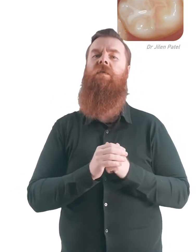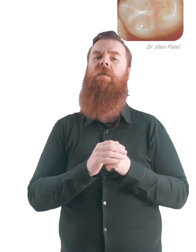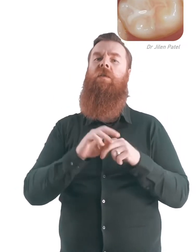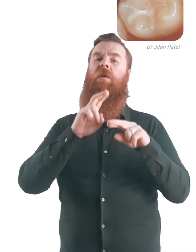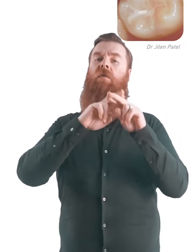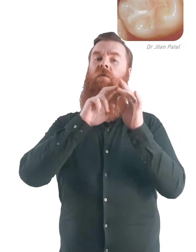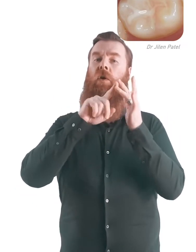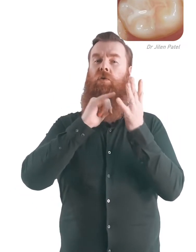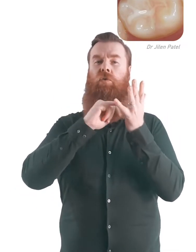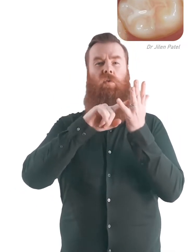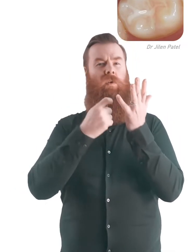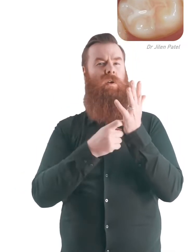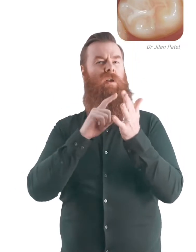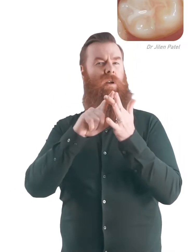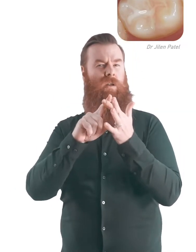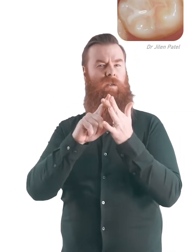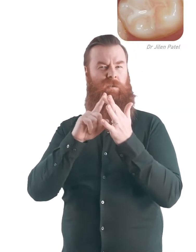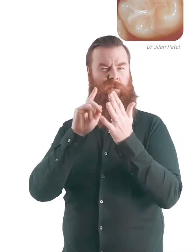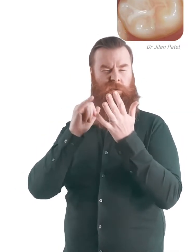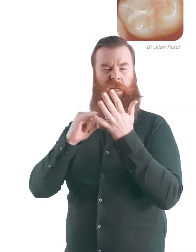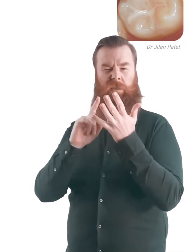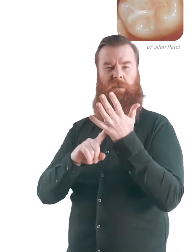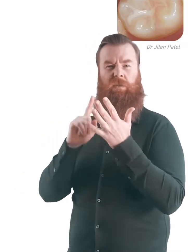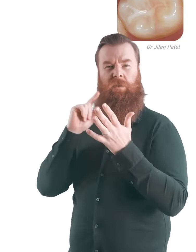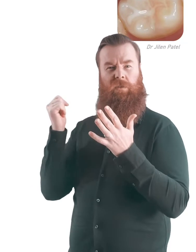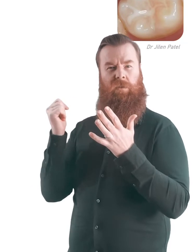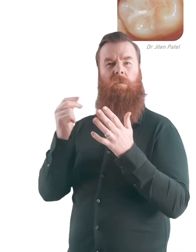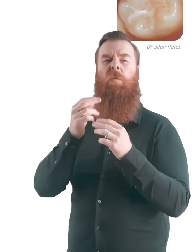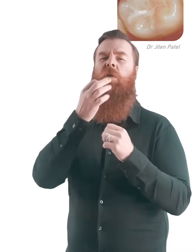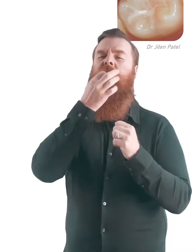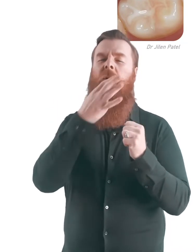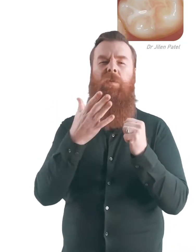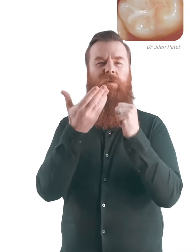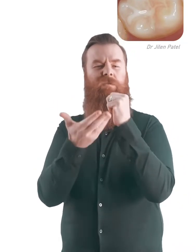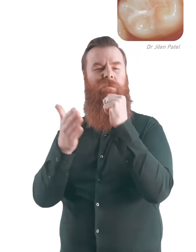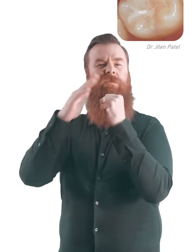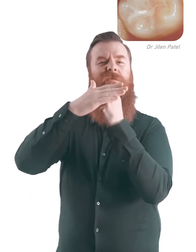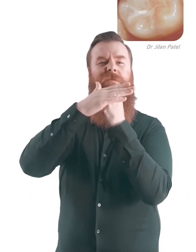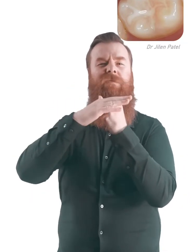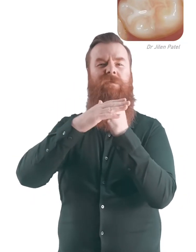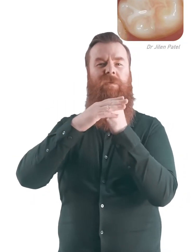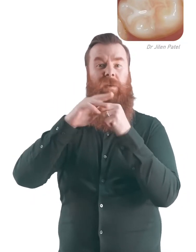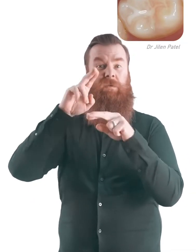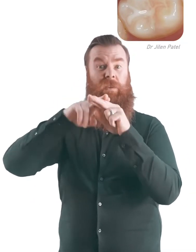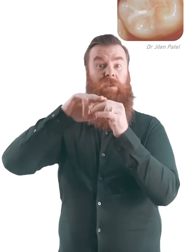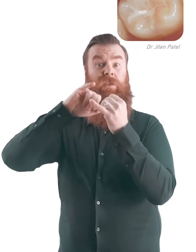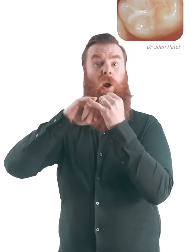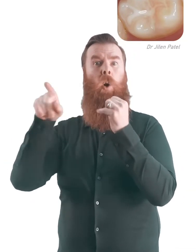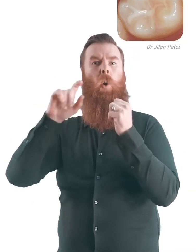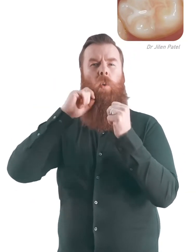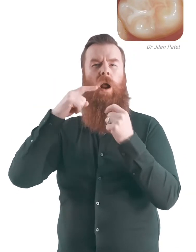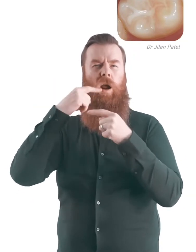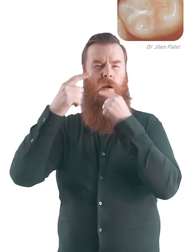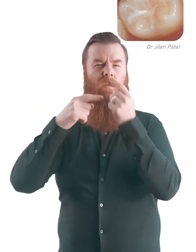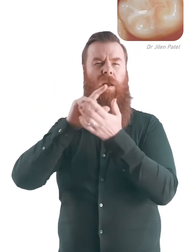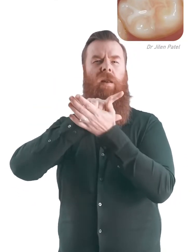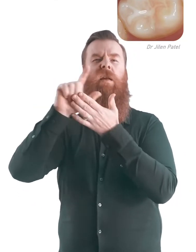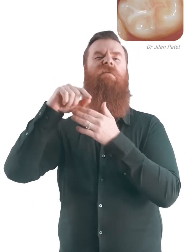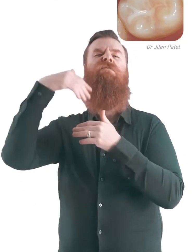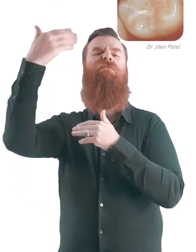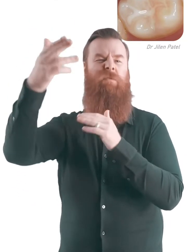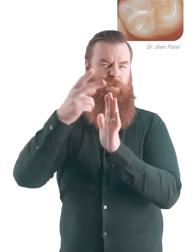Fissure sealants are discussed in another video.